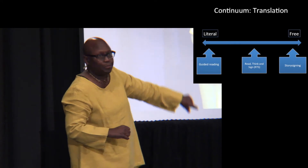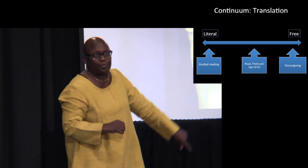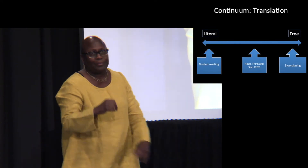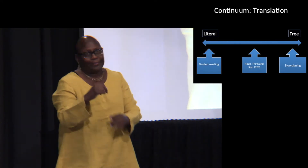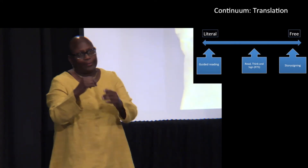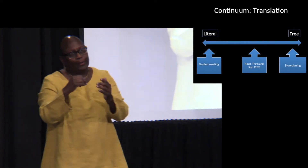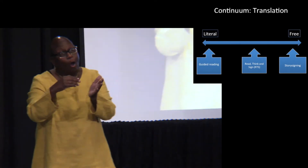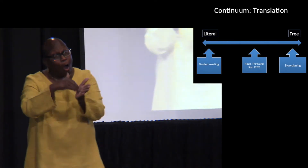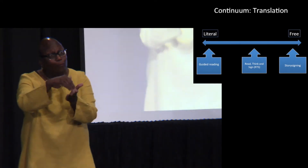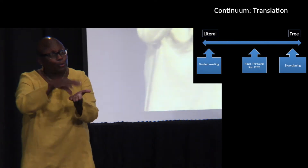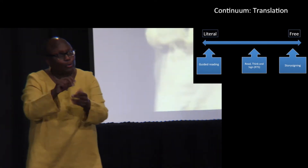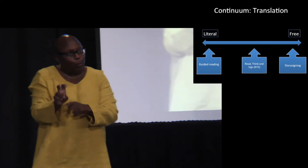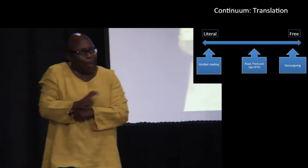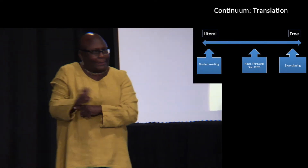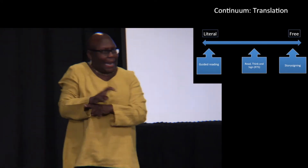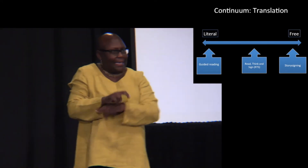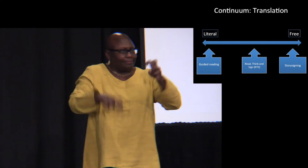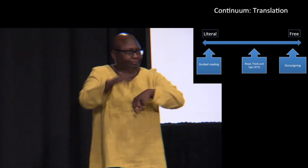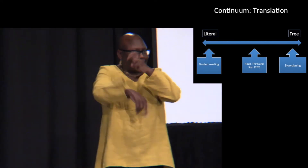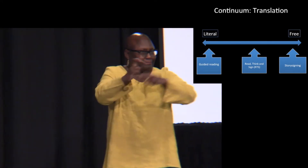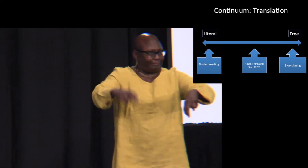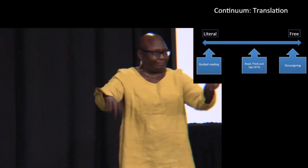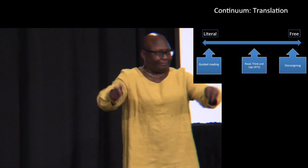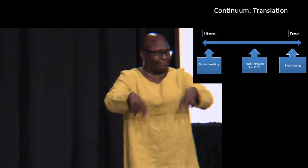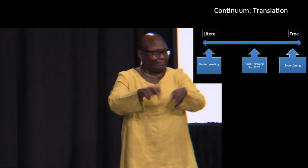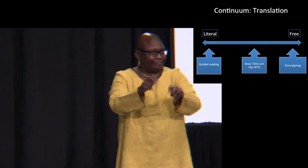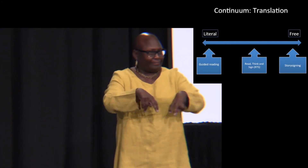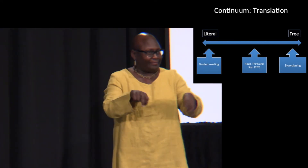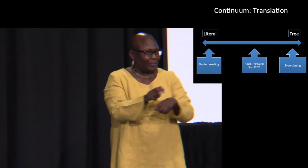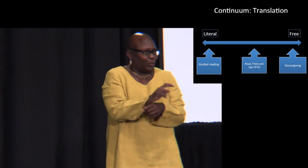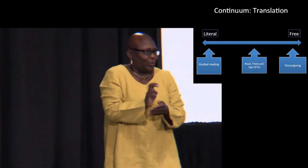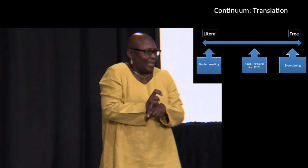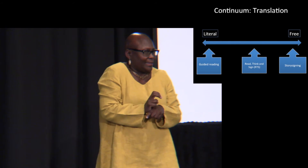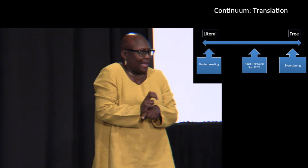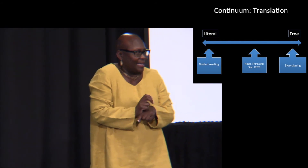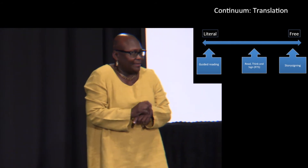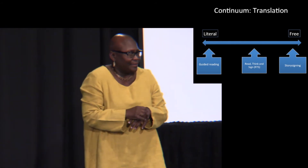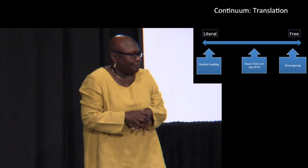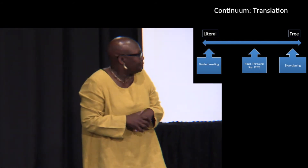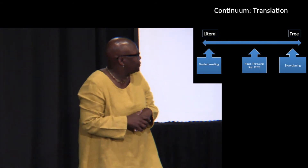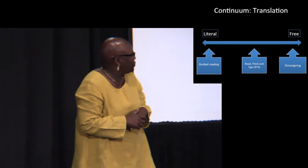On the literal end, you see guided reading or that process of having a